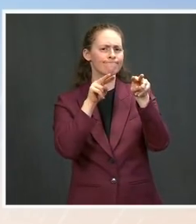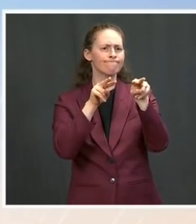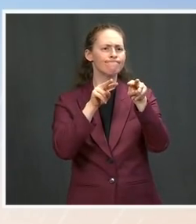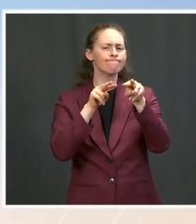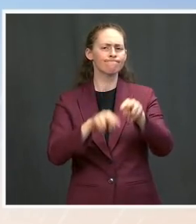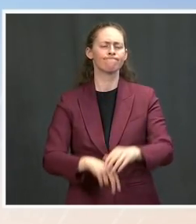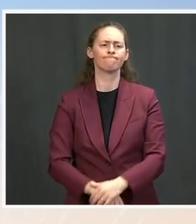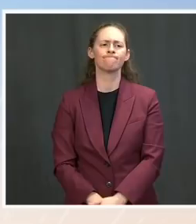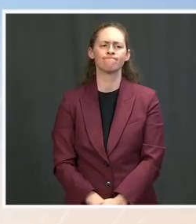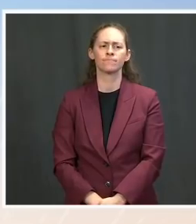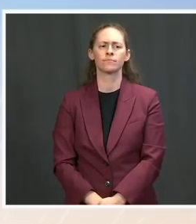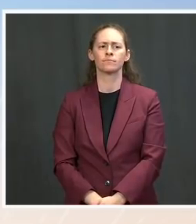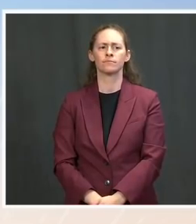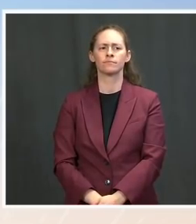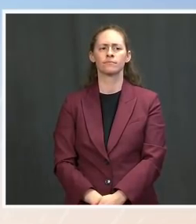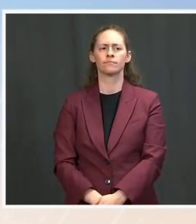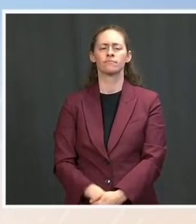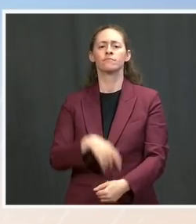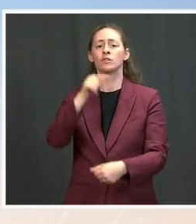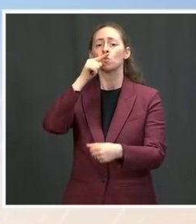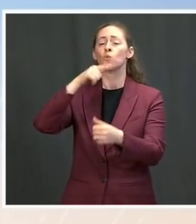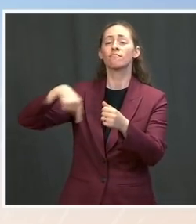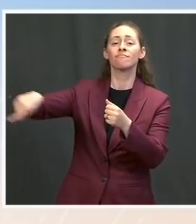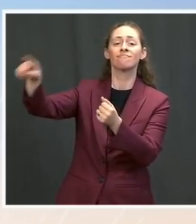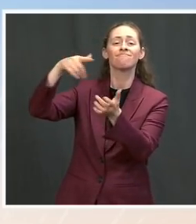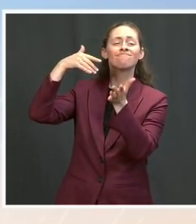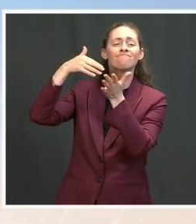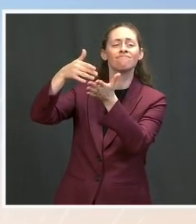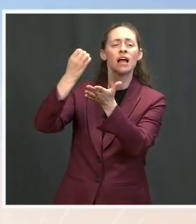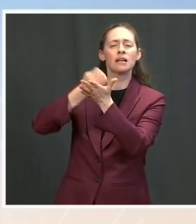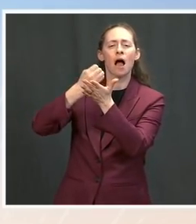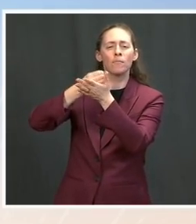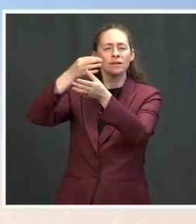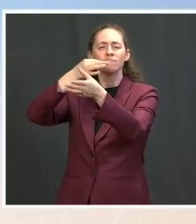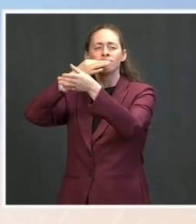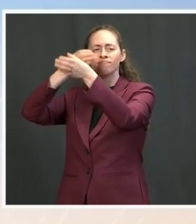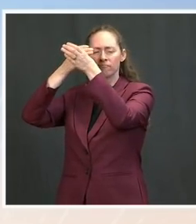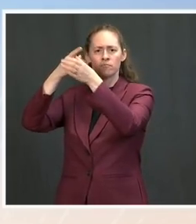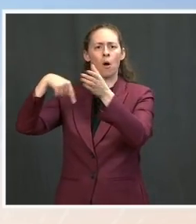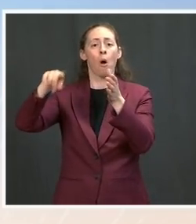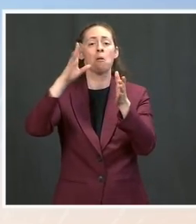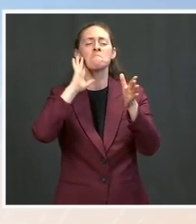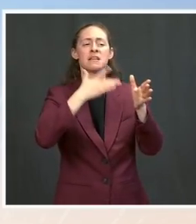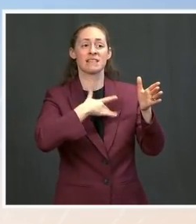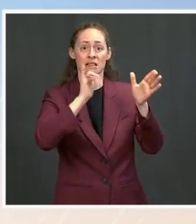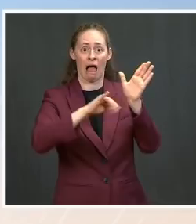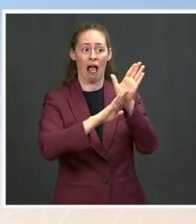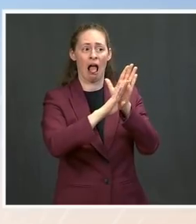and that the benefits far outweigh the concern. The Press: I ask, in part, because, of course, the previous administration was routinely criticized